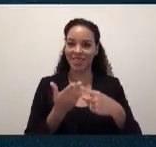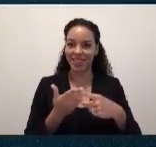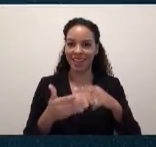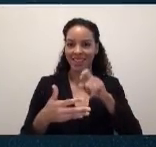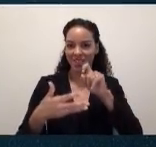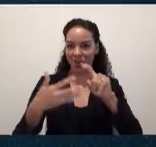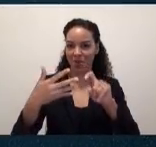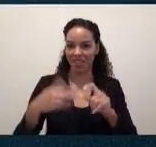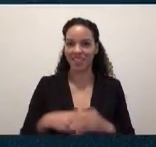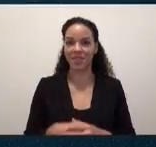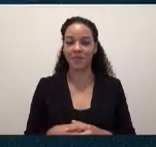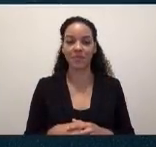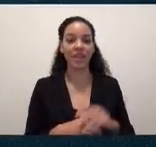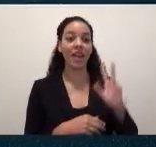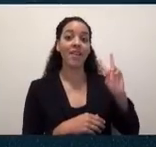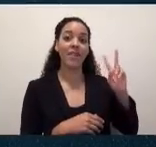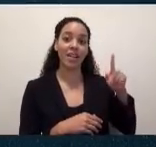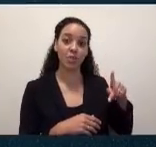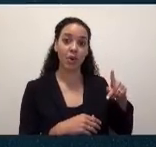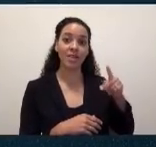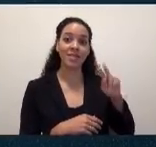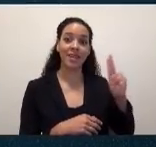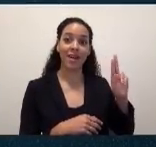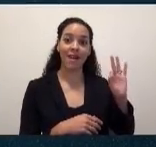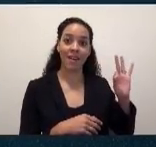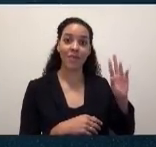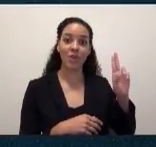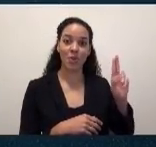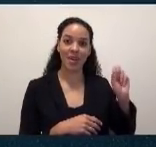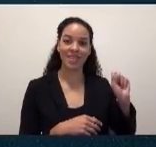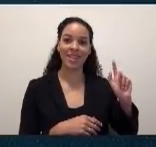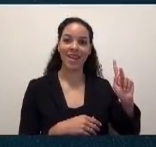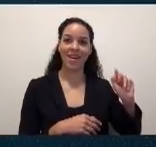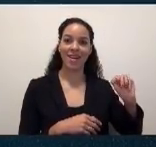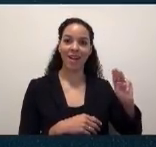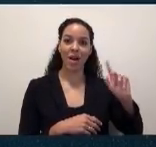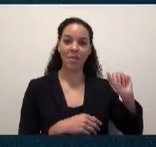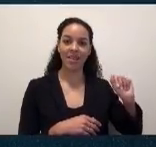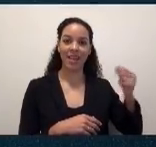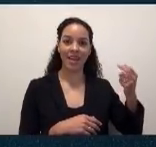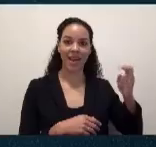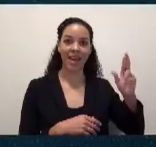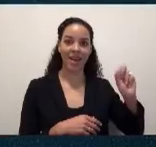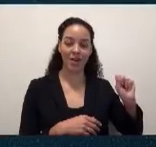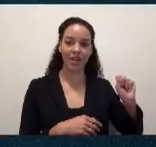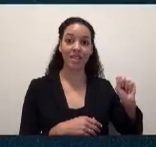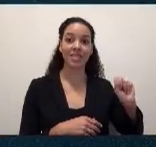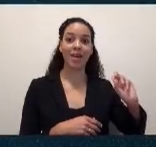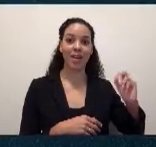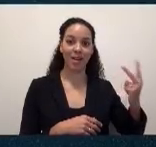Vice President of the United States Kamala Harris and United States Senator from my home state of Illinois,